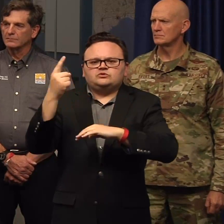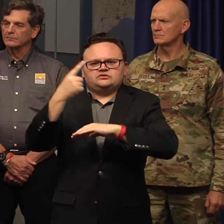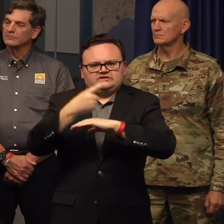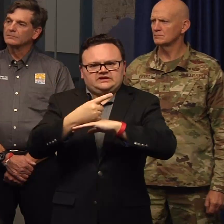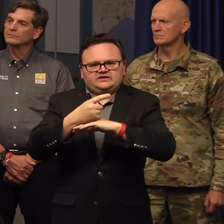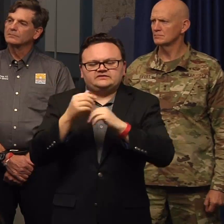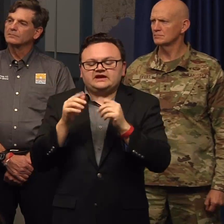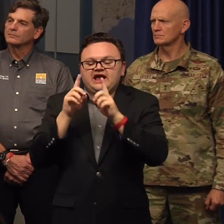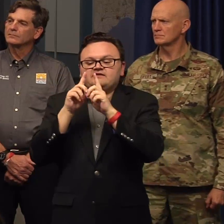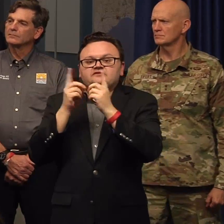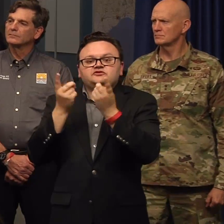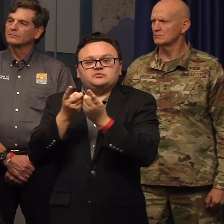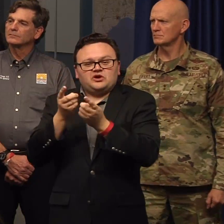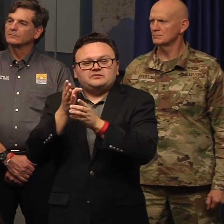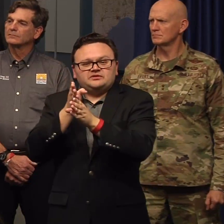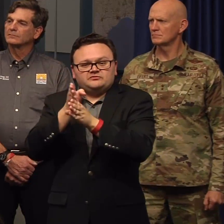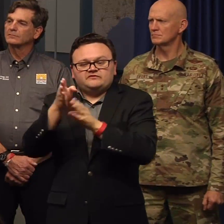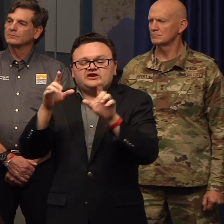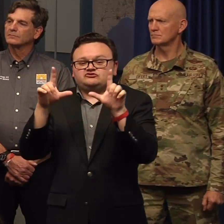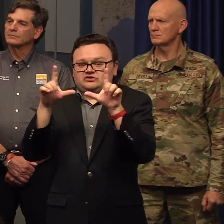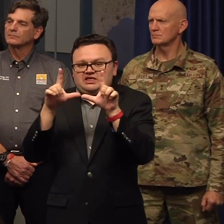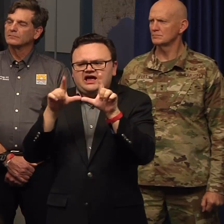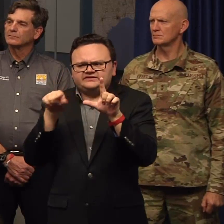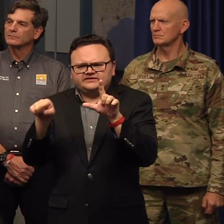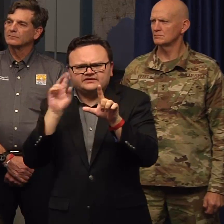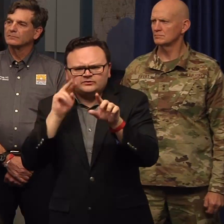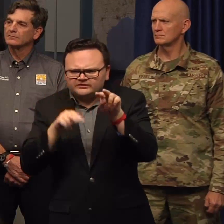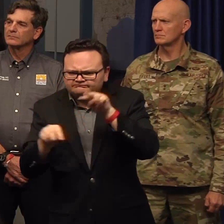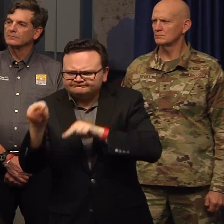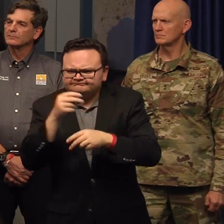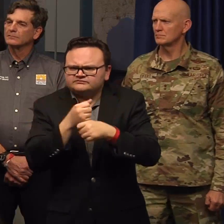TYPE OF ACTIVITY WE ARE BEING WARNED AGAINST SO IF YOU ARE ONE OF THOSE ESTABLISHMENTS,